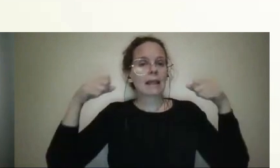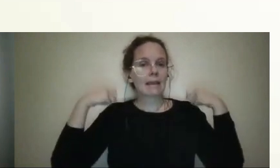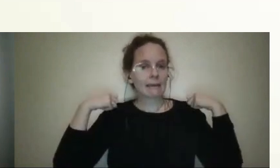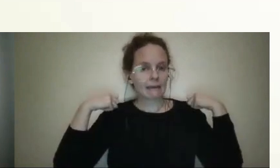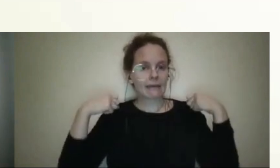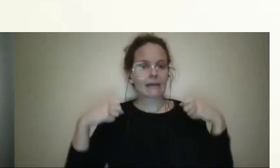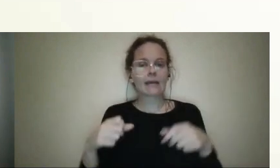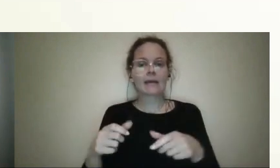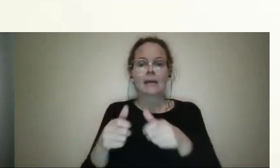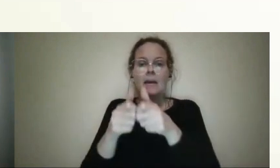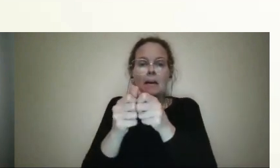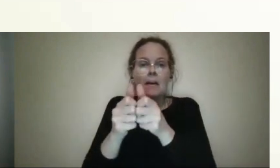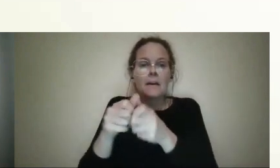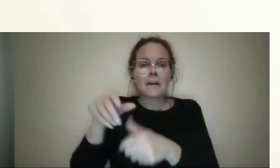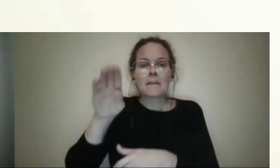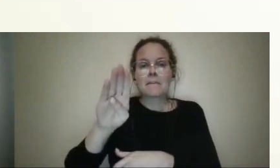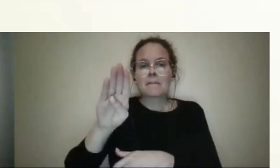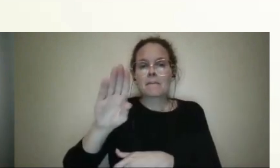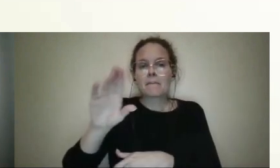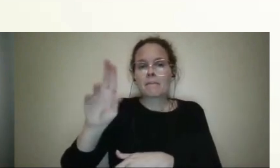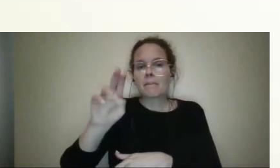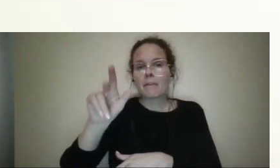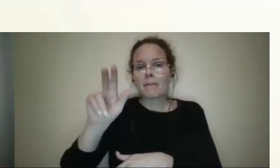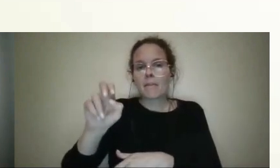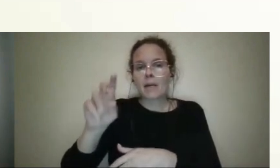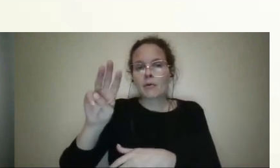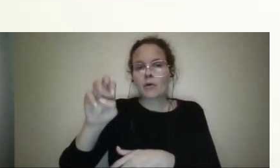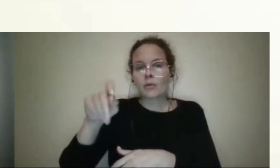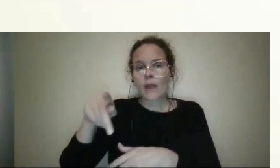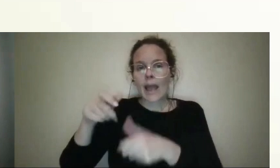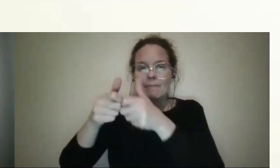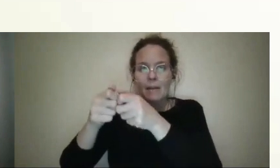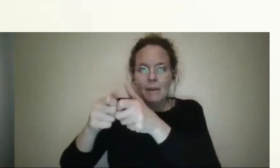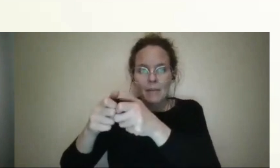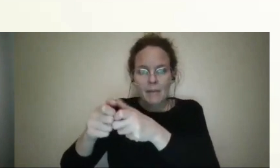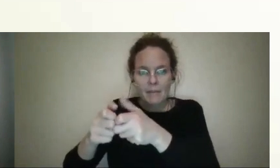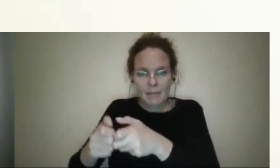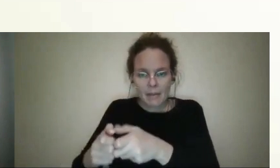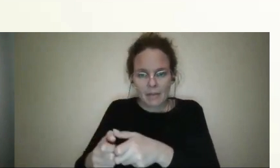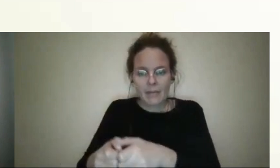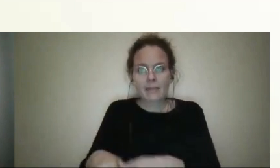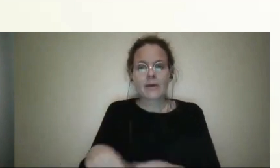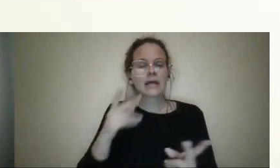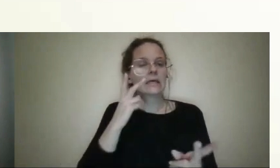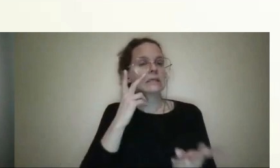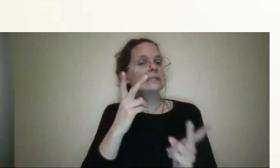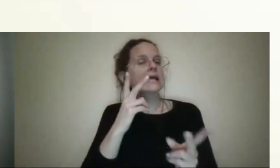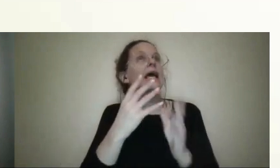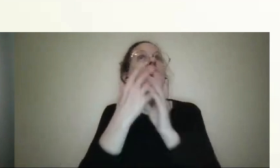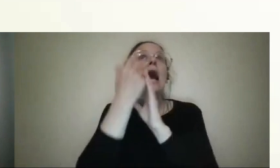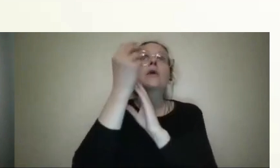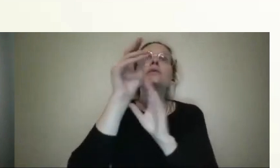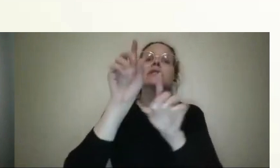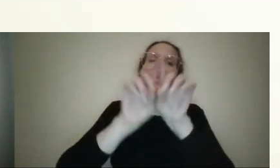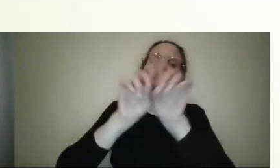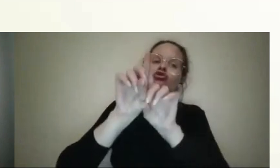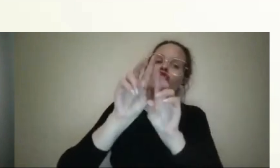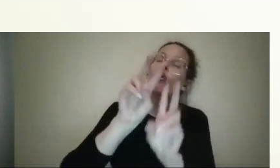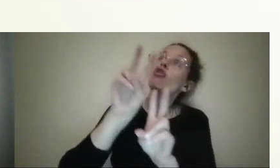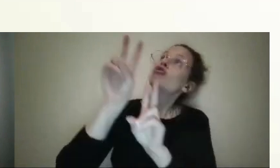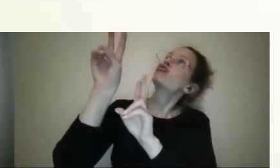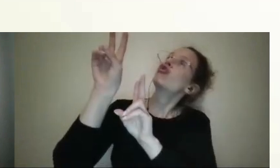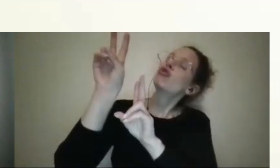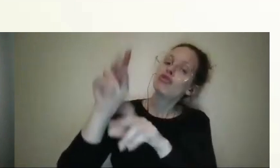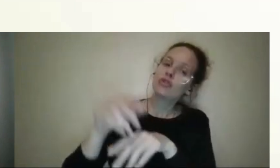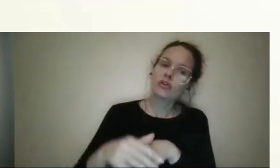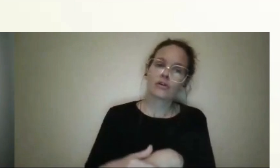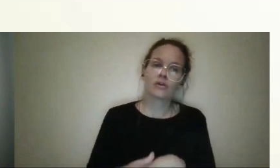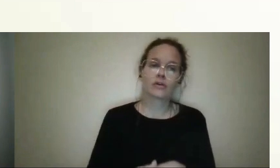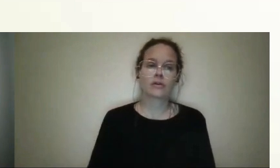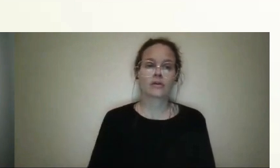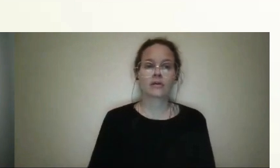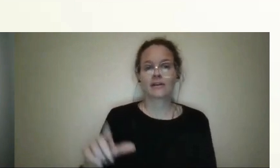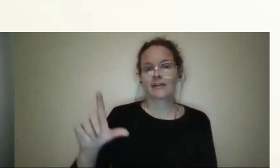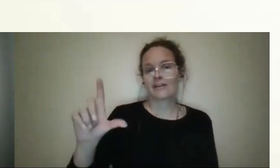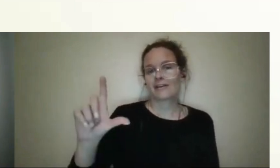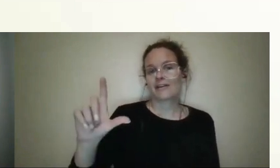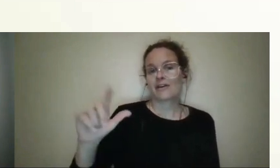wrap. Sight - looking at the stars. We had a lava lamp when my kids were little and they